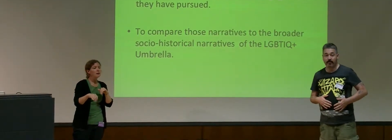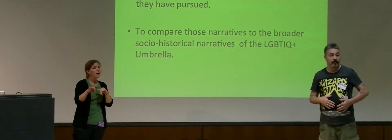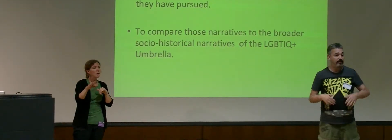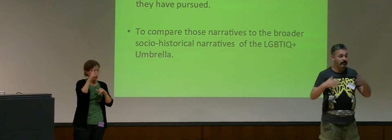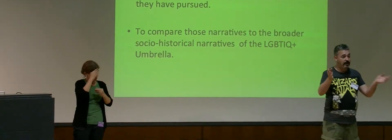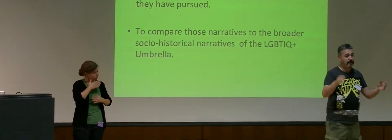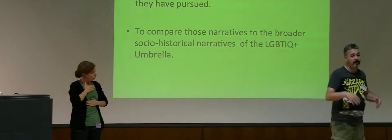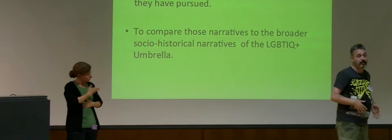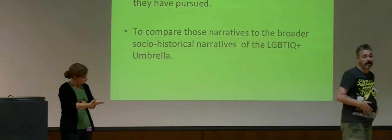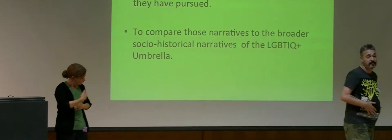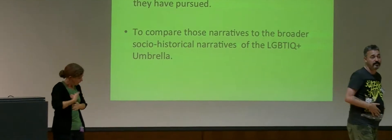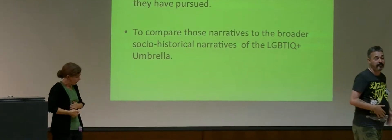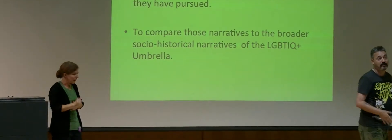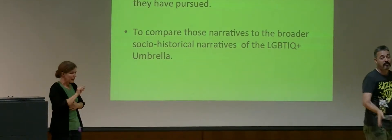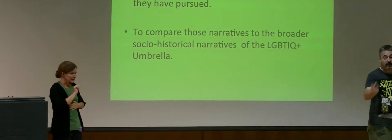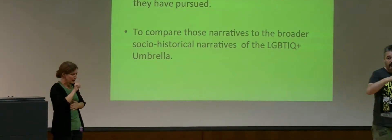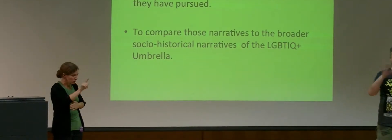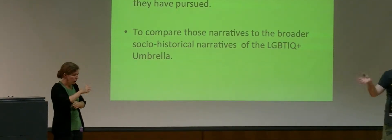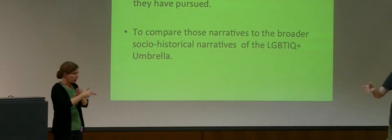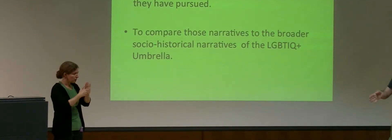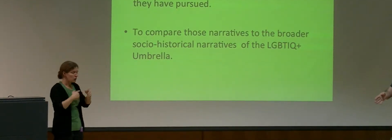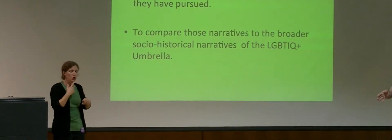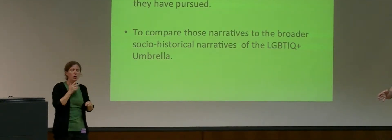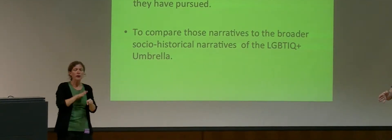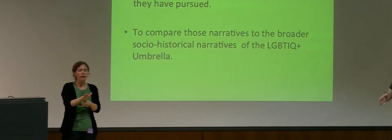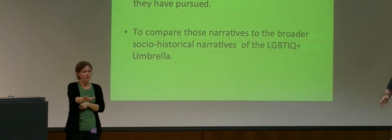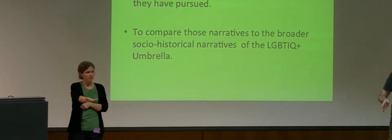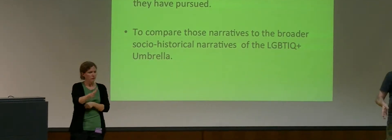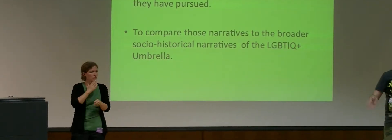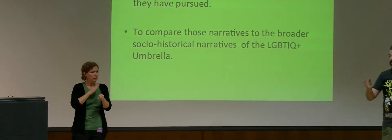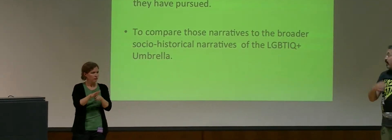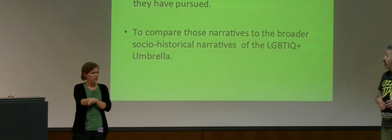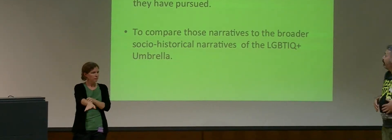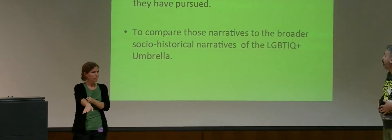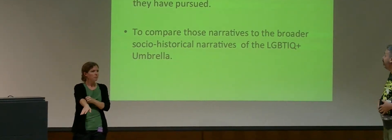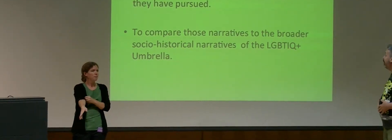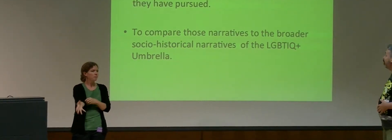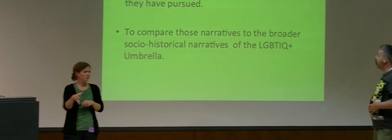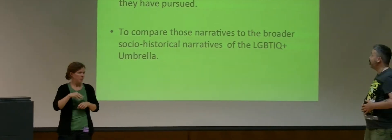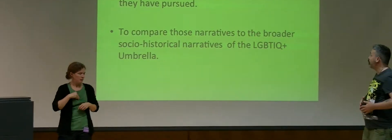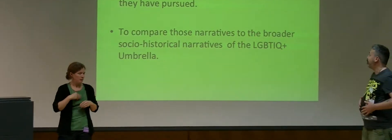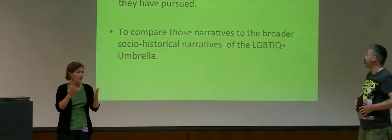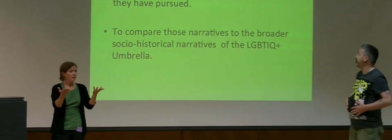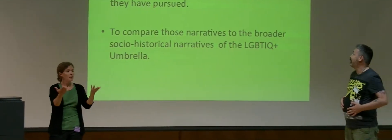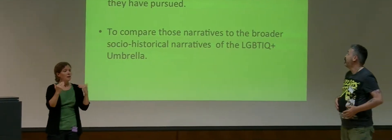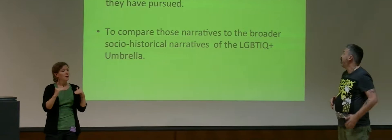if you tell me you’re an activist, that’s enough. And then I’m interested in